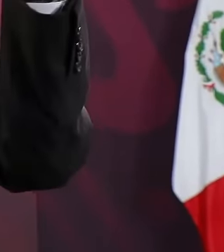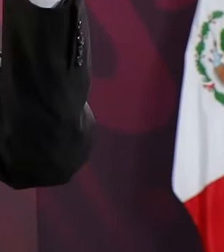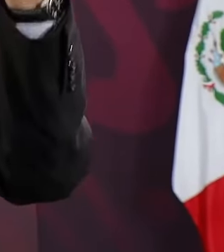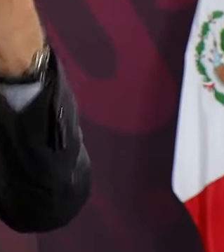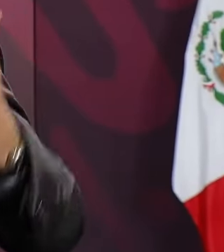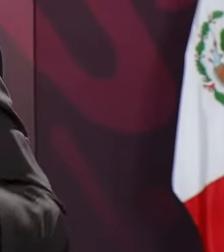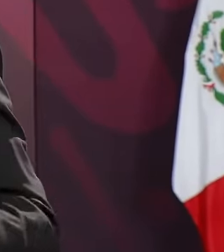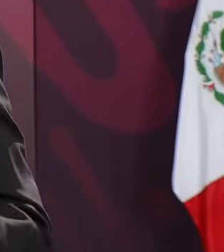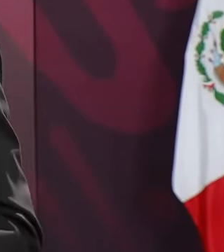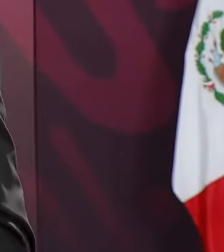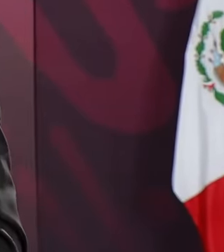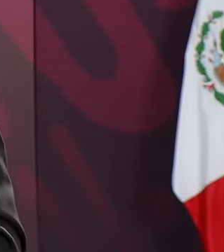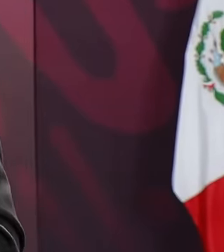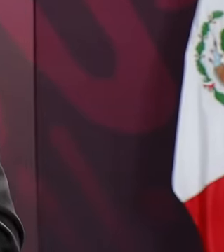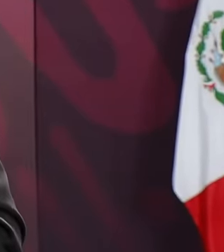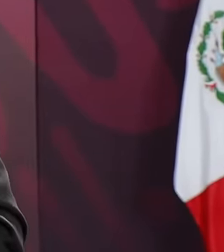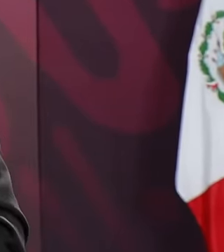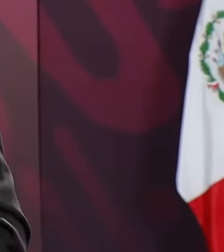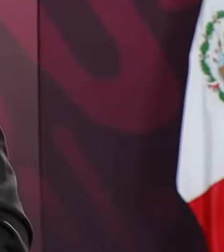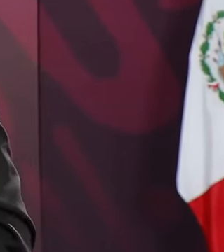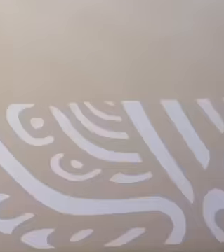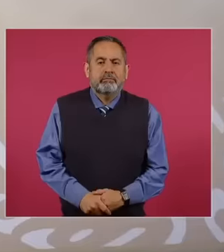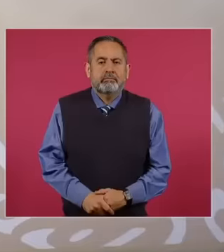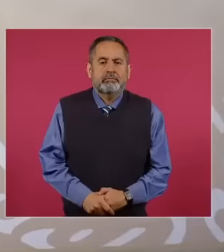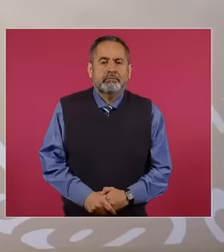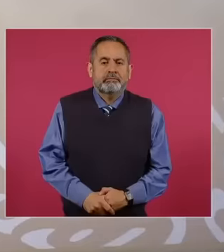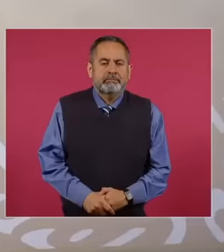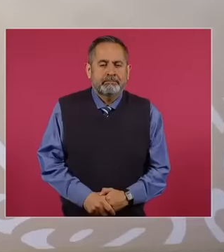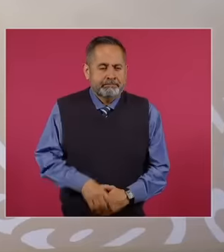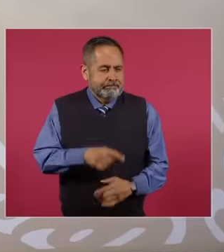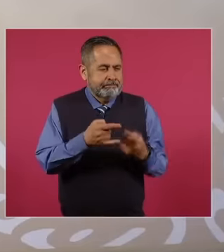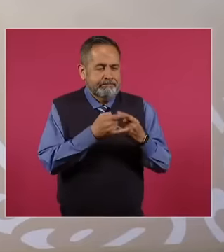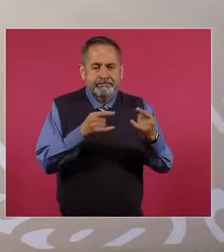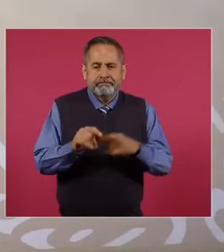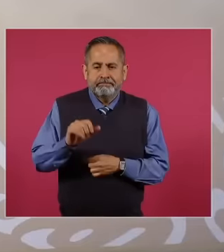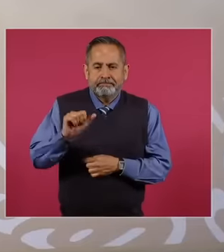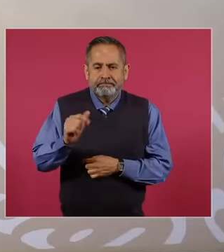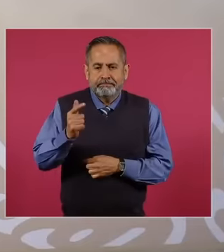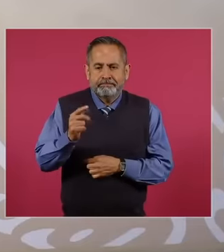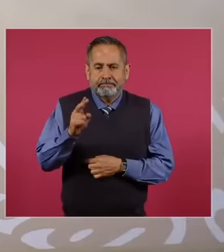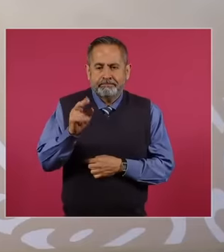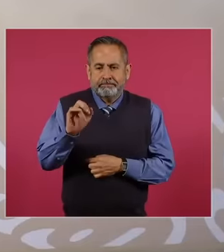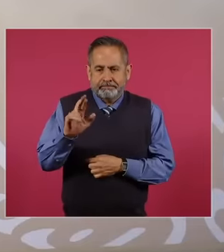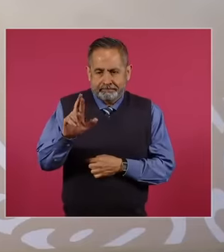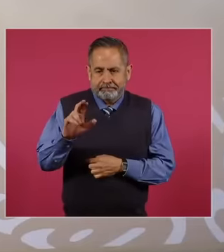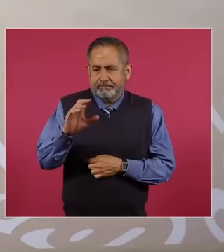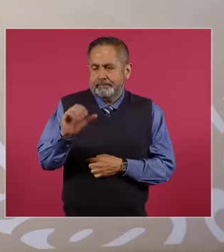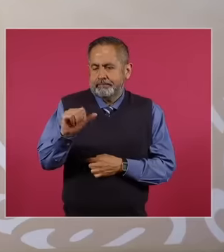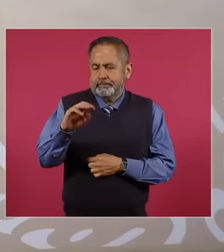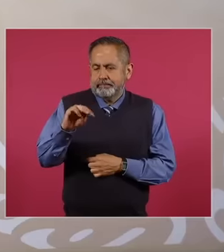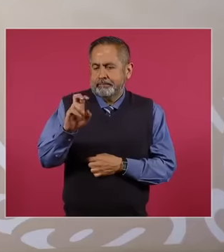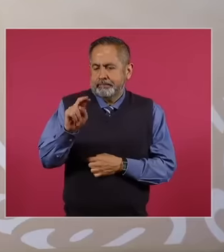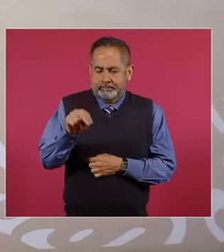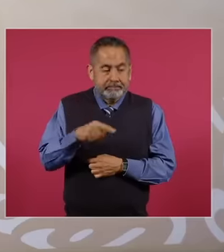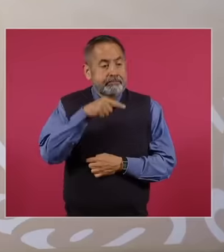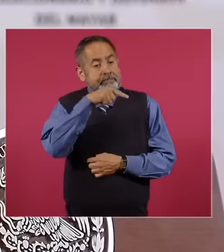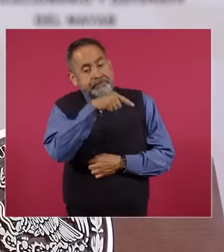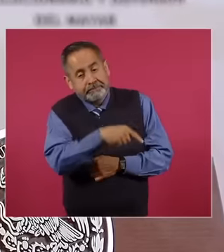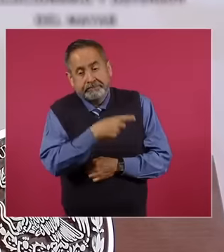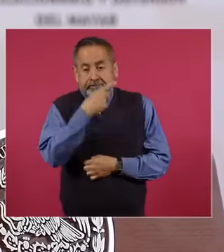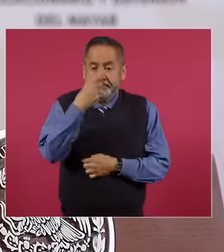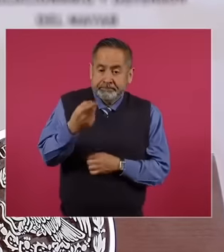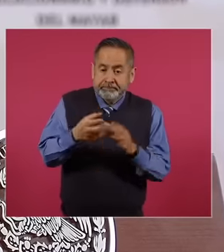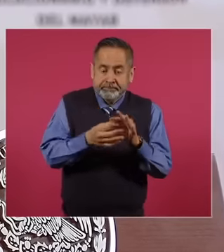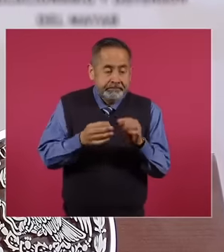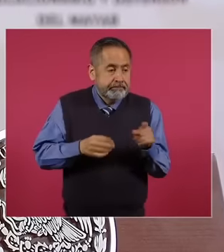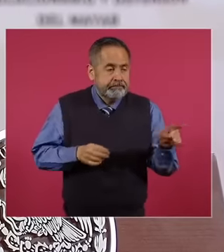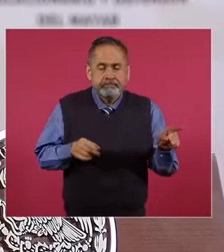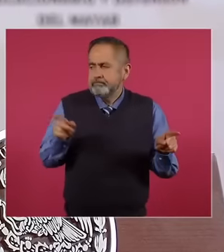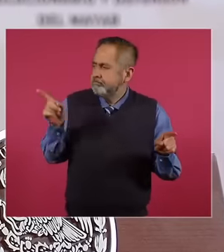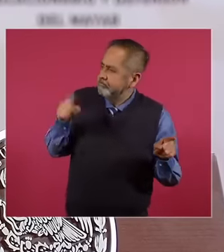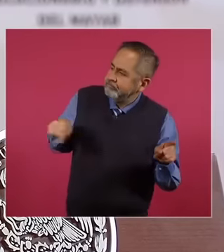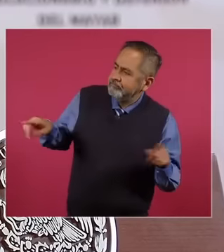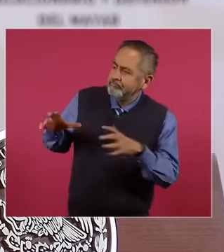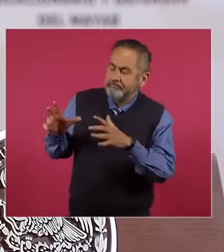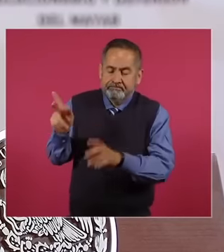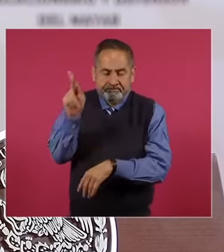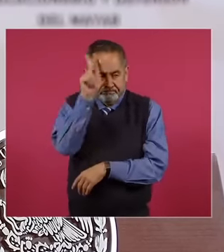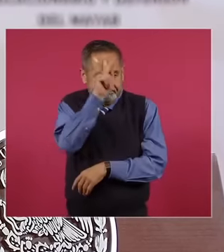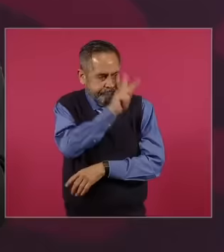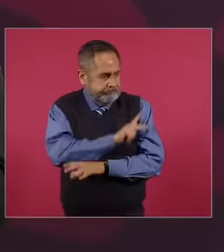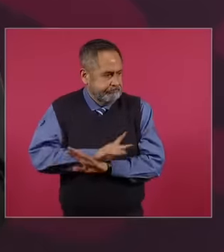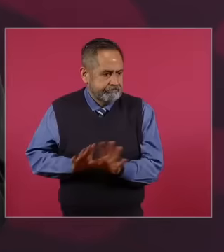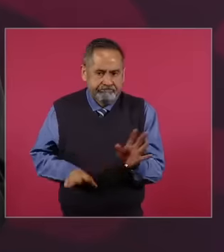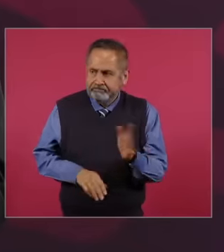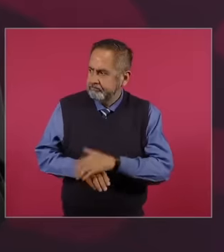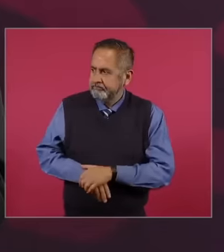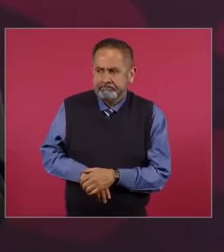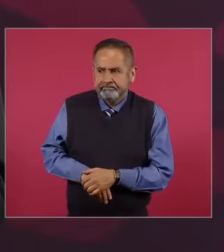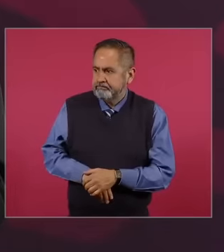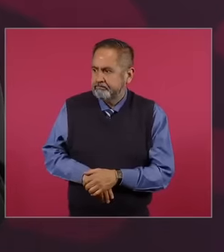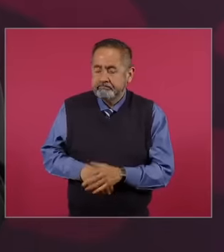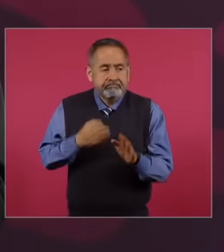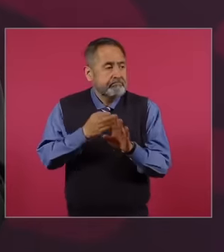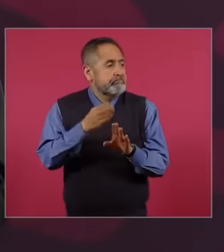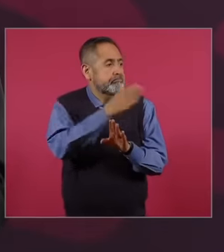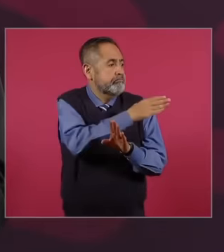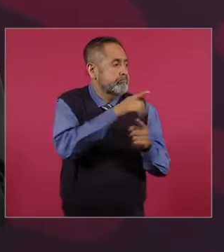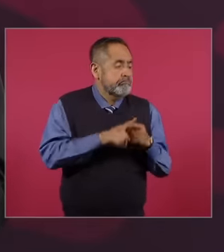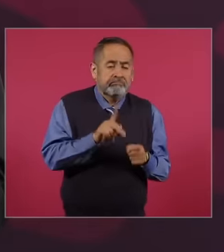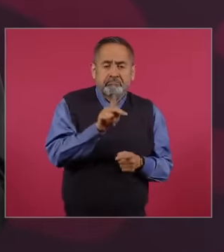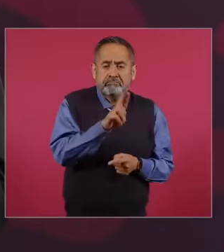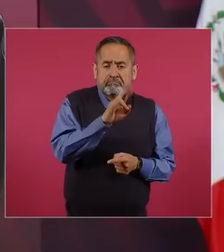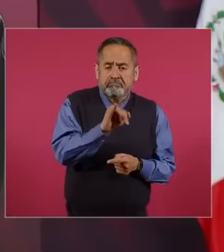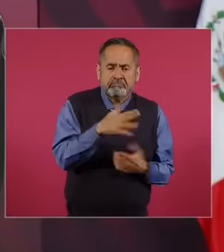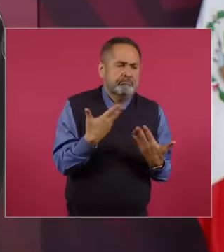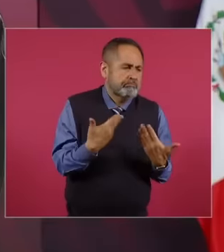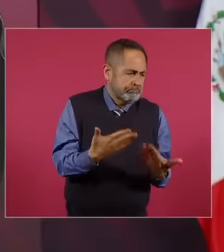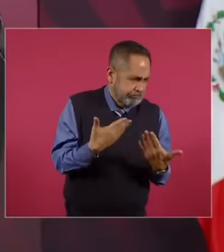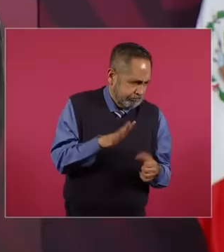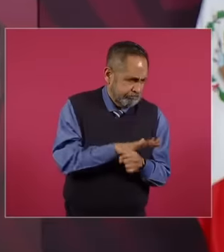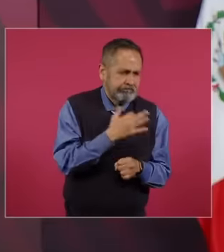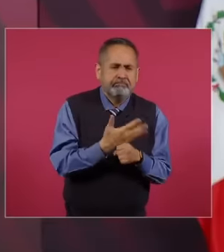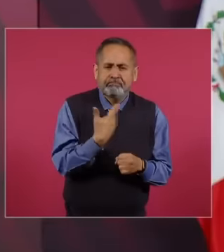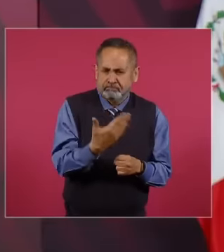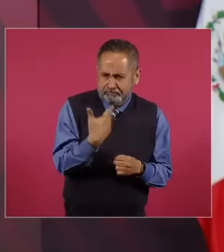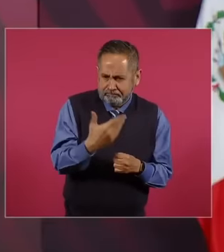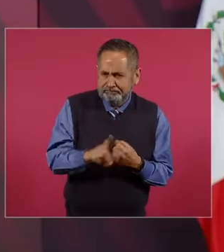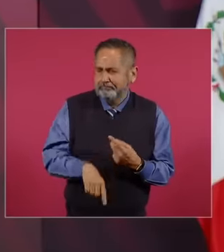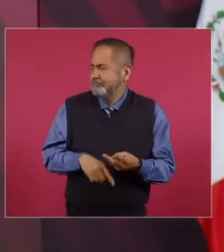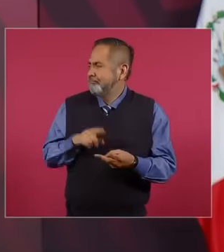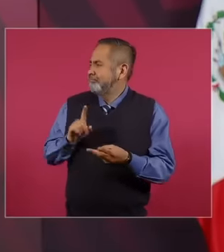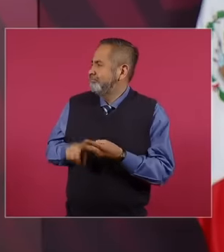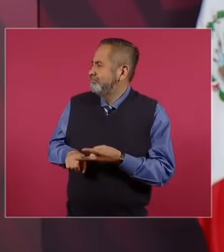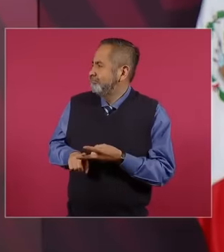historian maintains that now we are worse than when the PRI And than when Porfirio